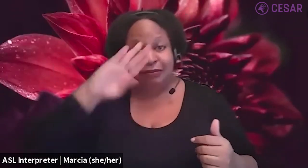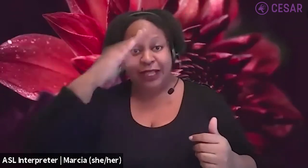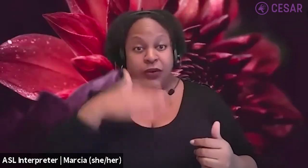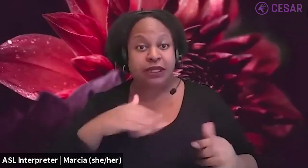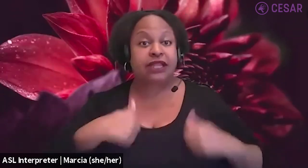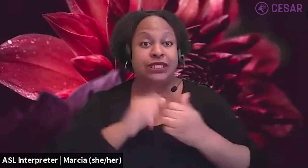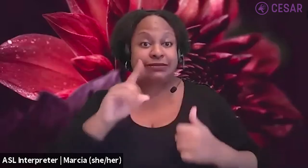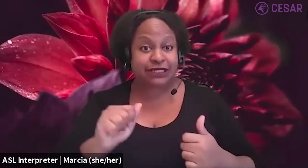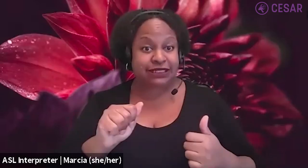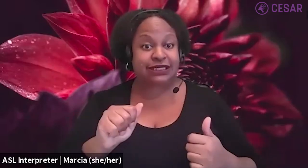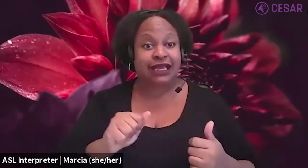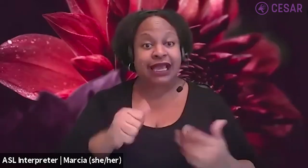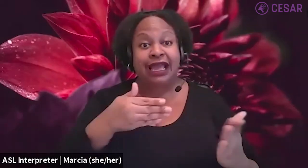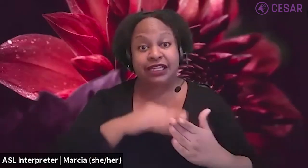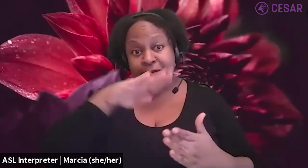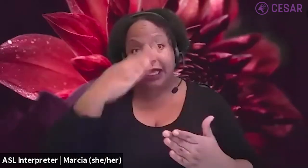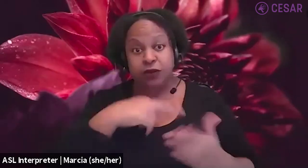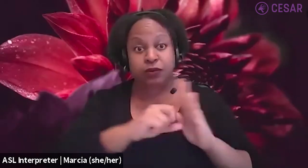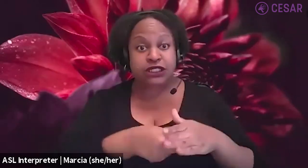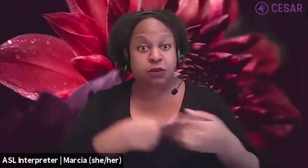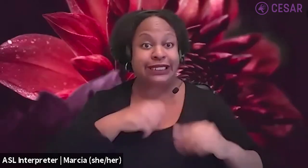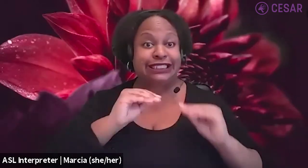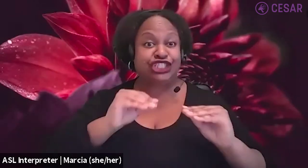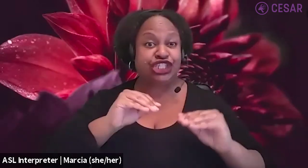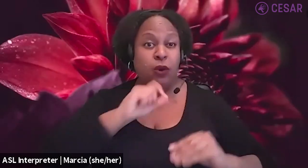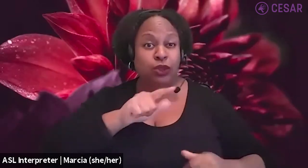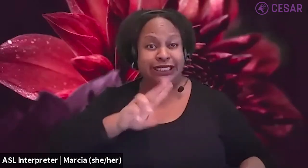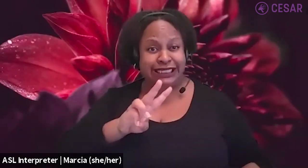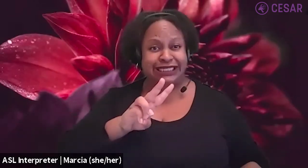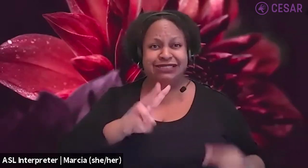of Anti-Black Racism and other violence while teaching at 26 years old changed my trajectory